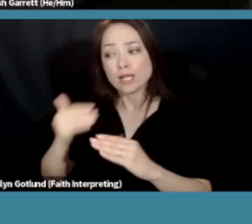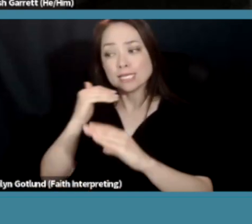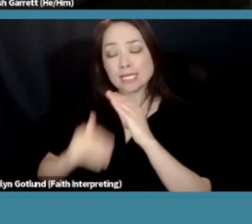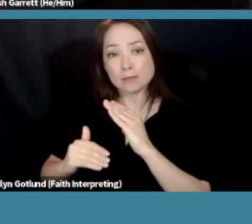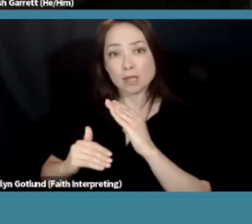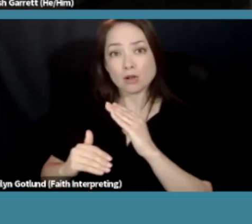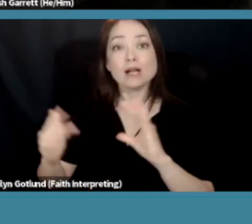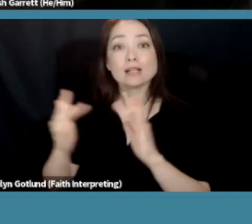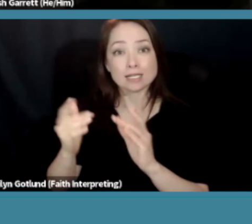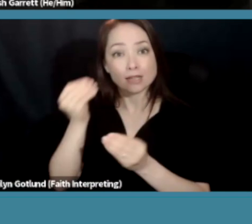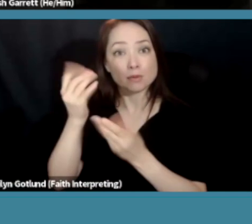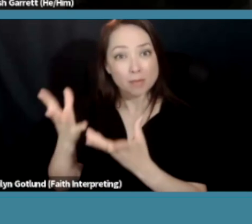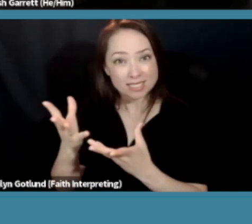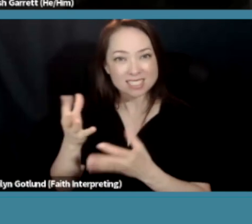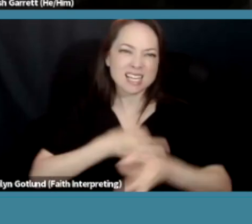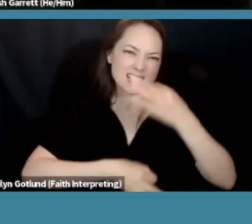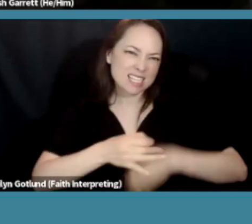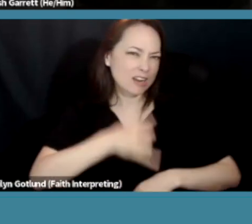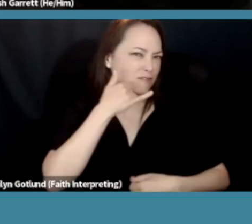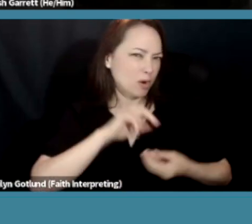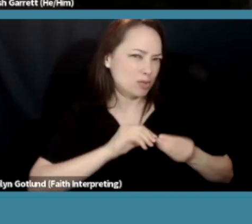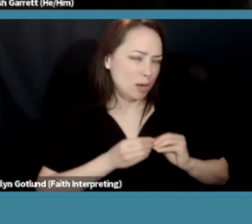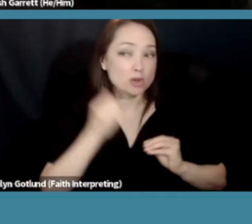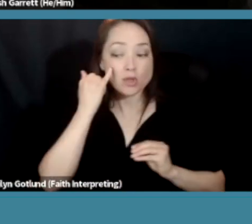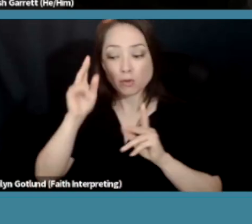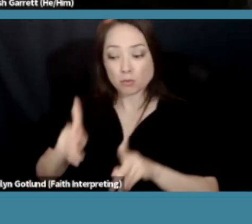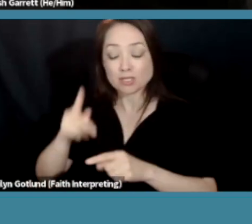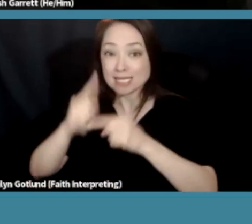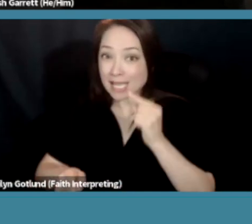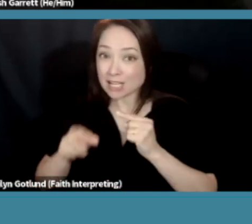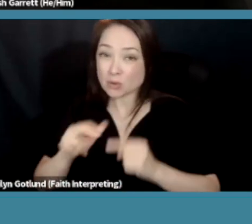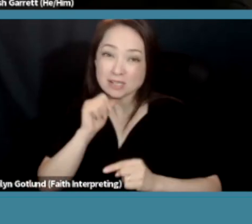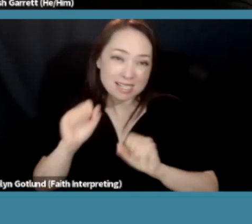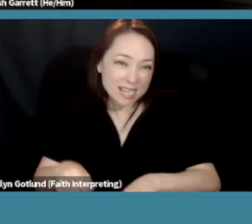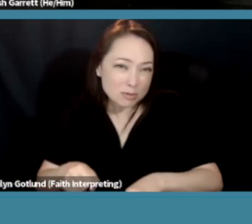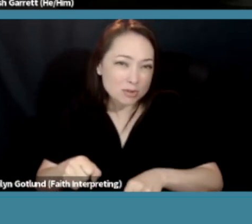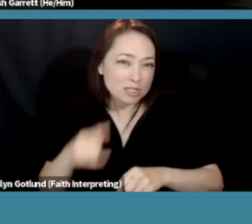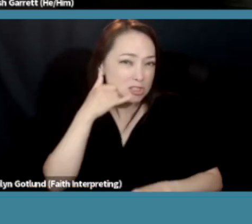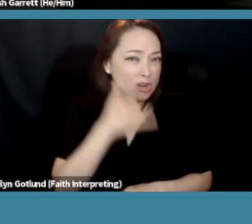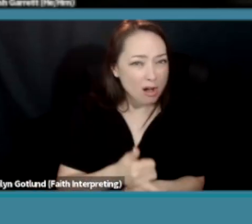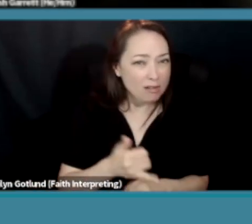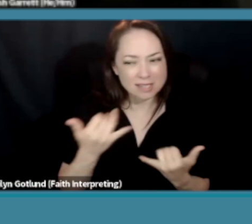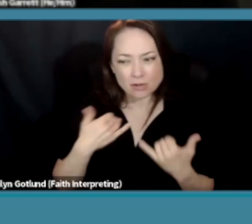So if someone is unable or unwilling to call, having email contact is a great solution for that. Next slide, please.